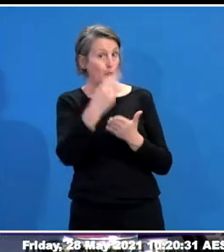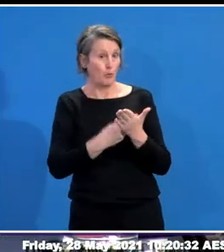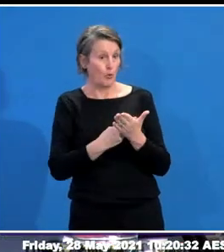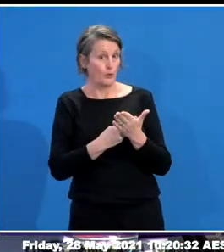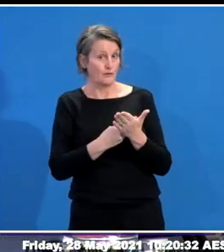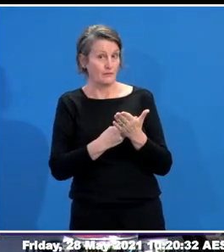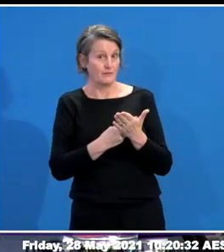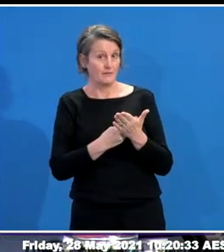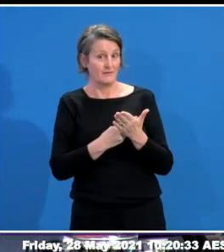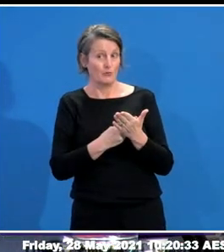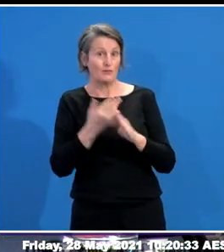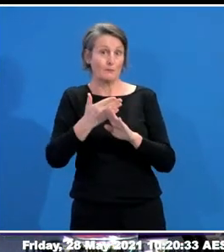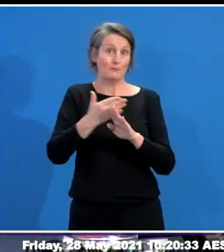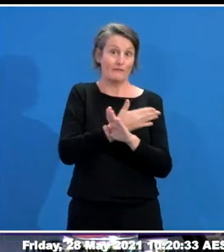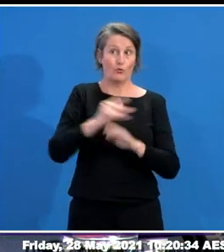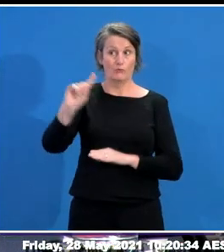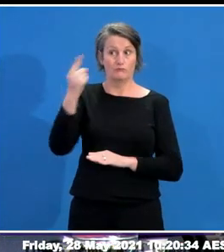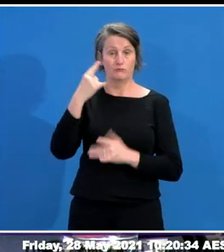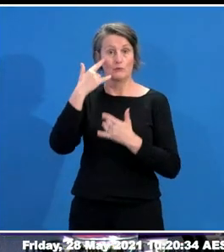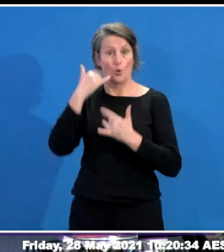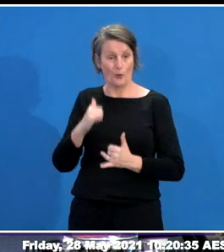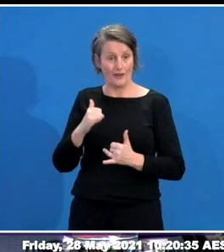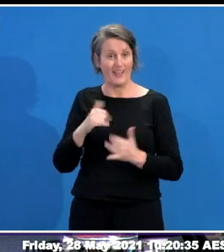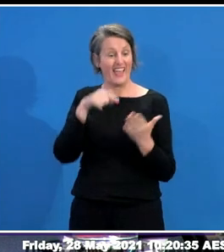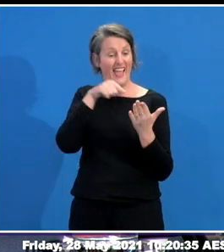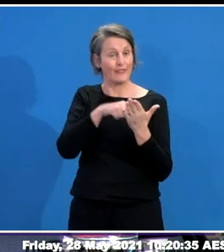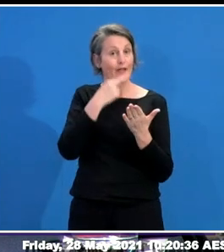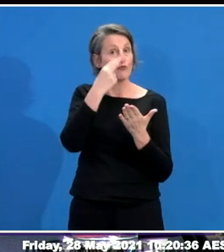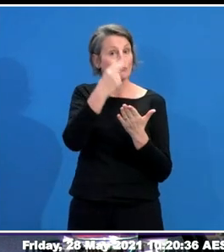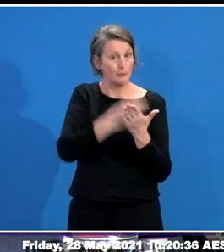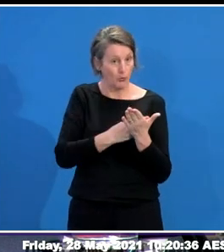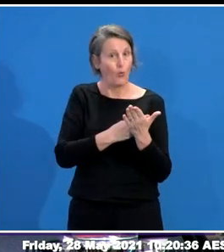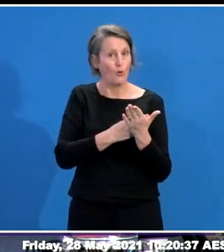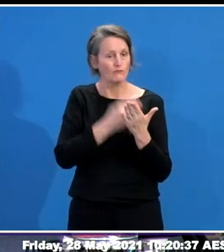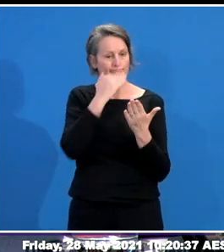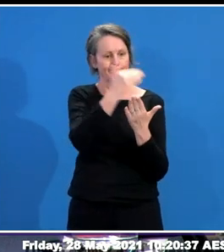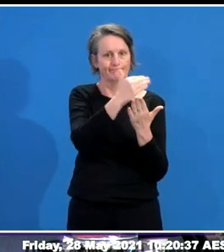That's correct. And that report raised a number of very significant industrial concerns, did it not?